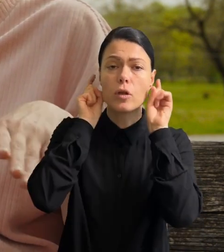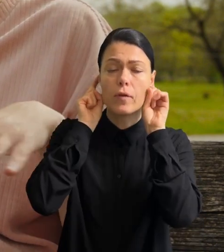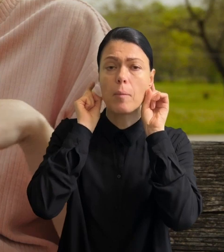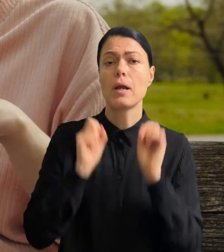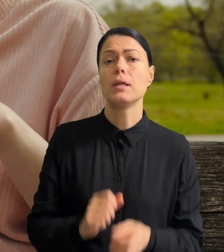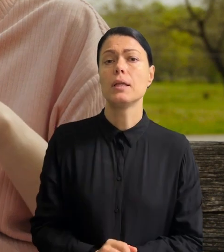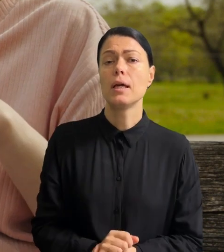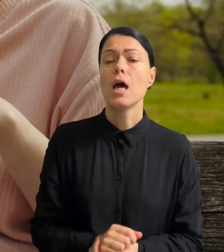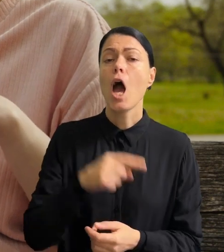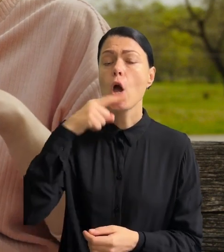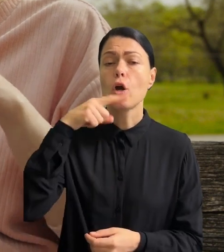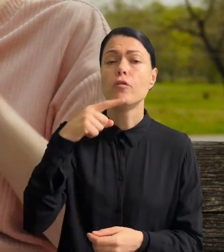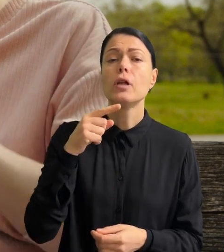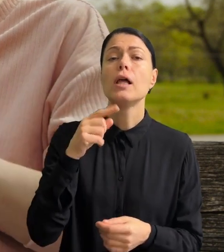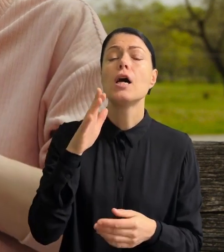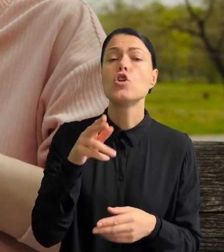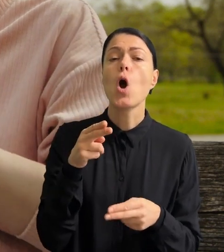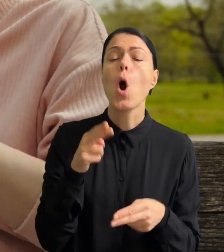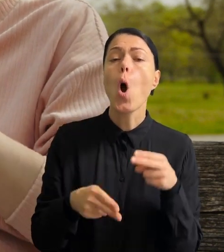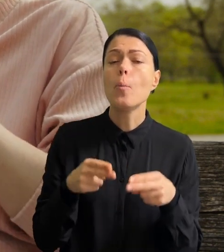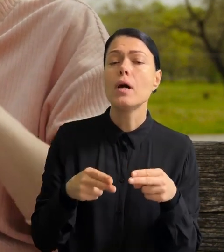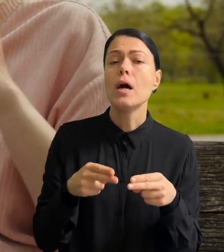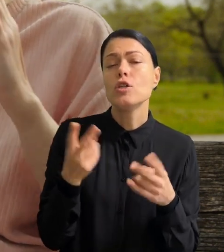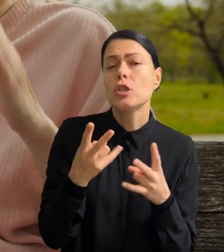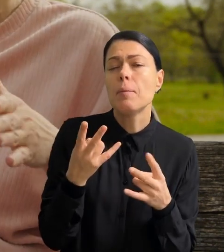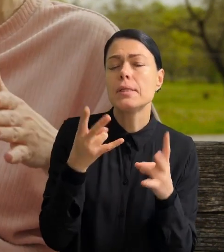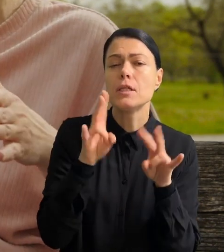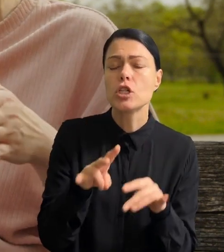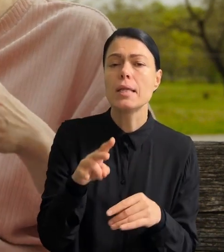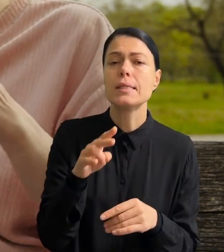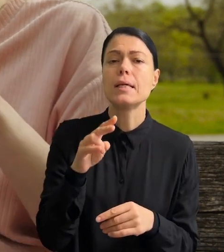They told me to rely on the rest of my hearing and on lip reading.